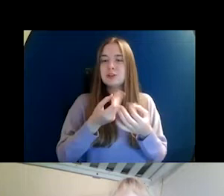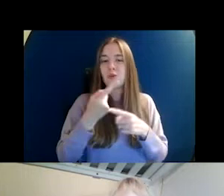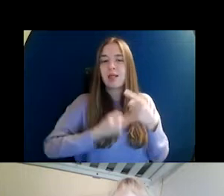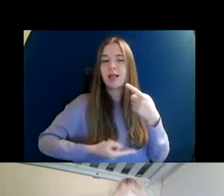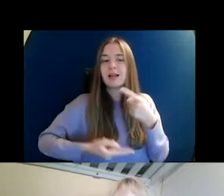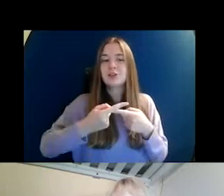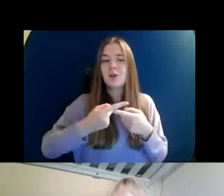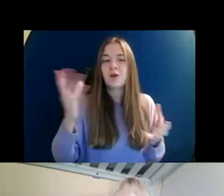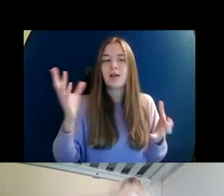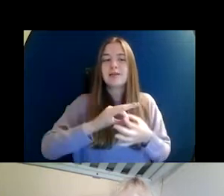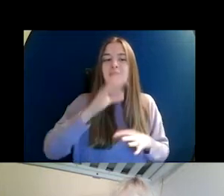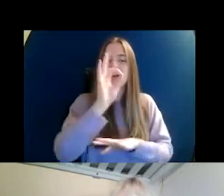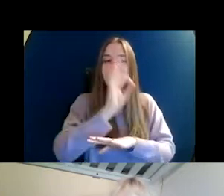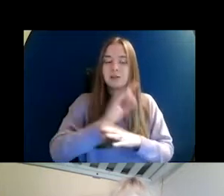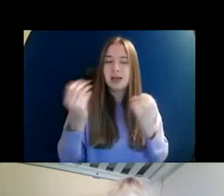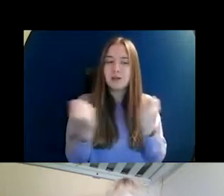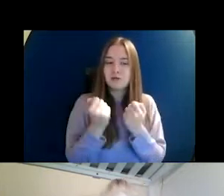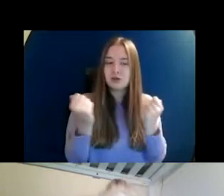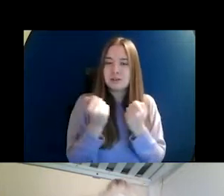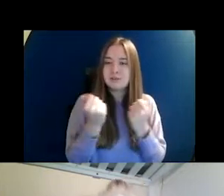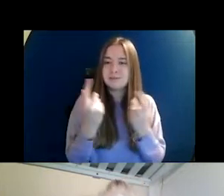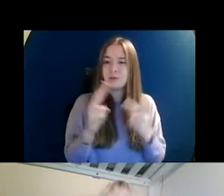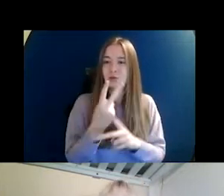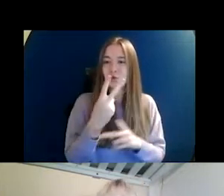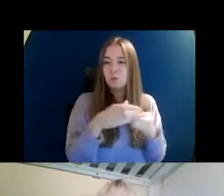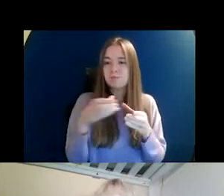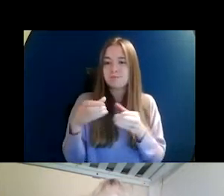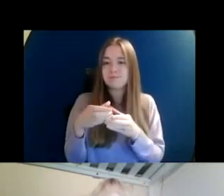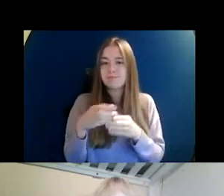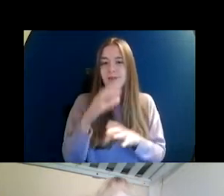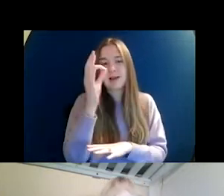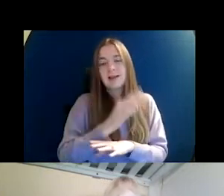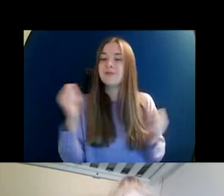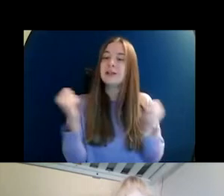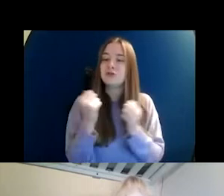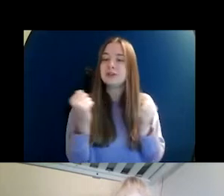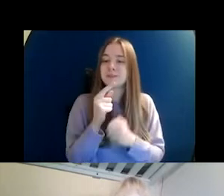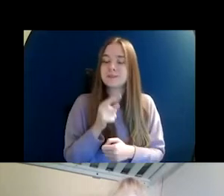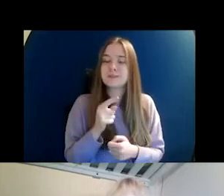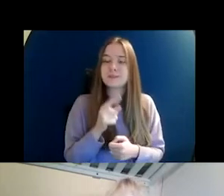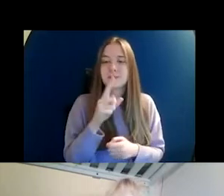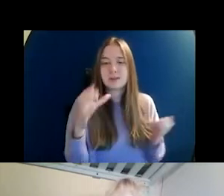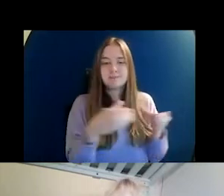launched a sustainability division specifically, so it's called Collective Energy. And this division works with clients